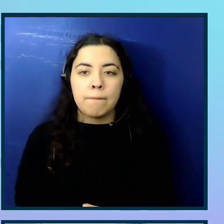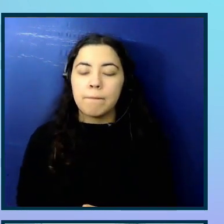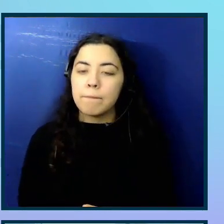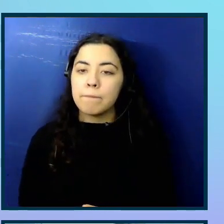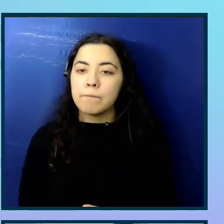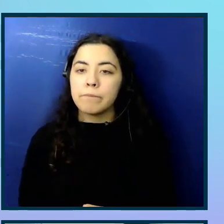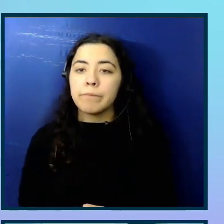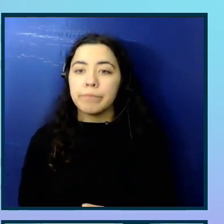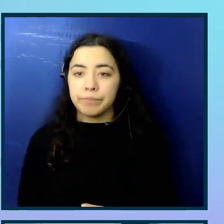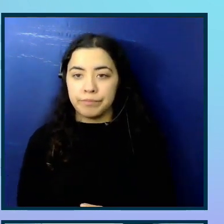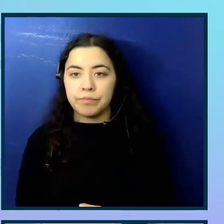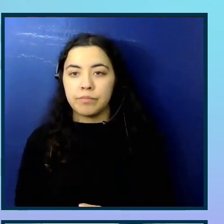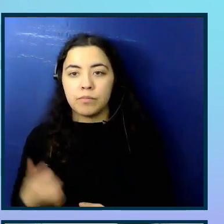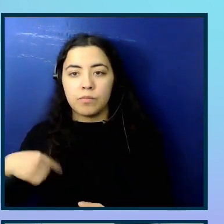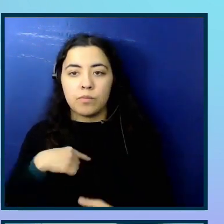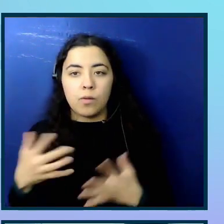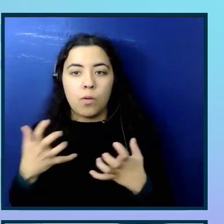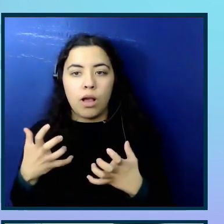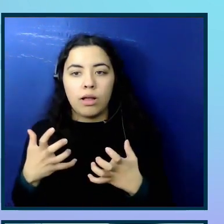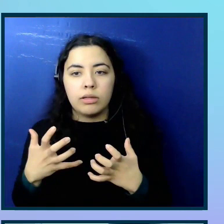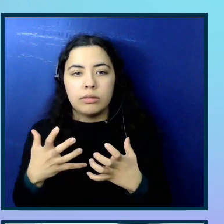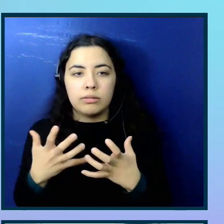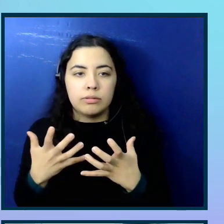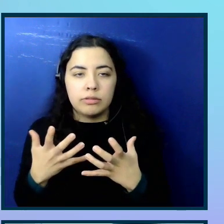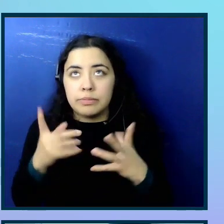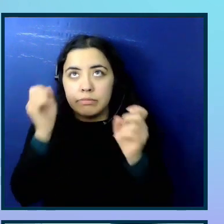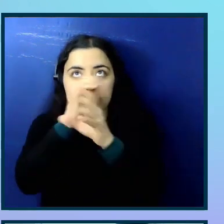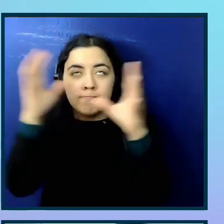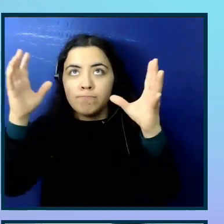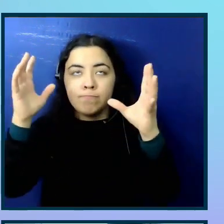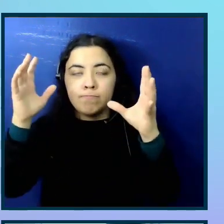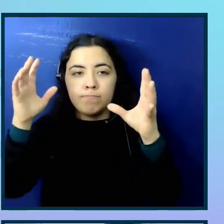We really wanted to, as the objective of this next project, this second key study that I'll be describing,